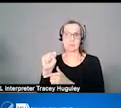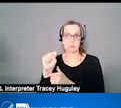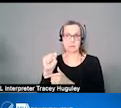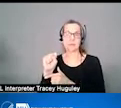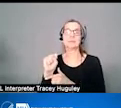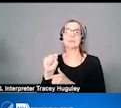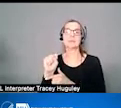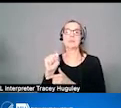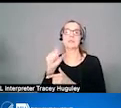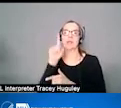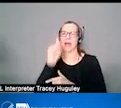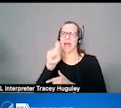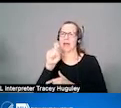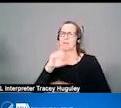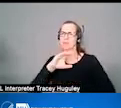that are outlined in that announcement.